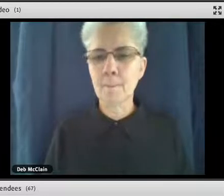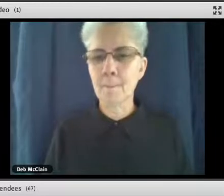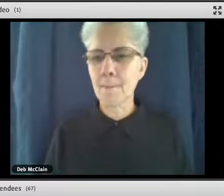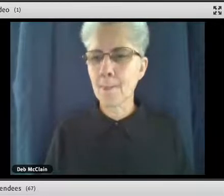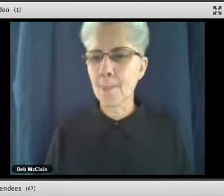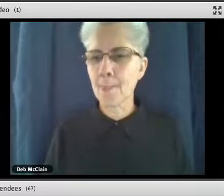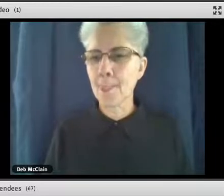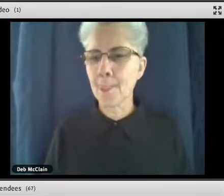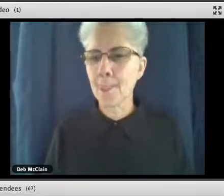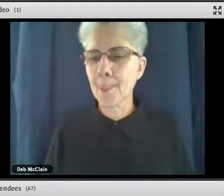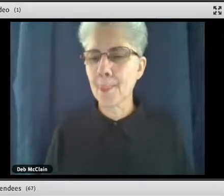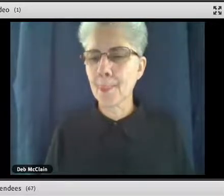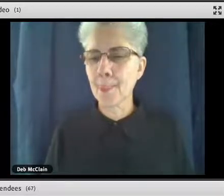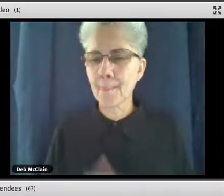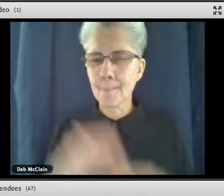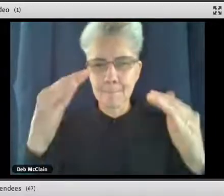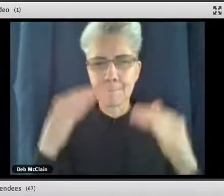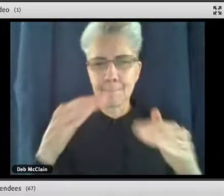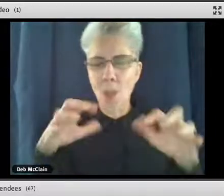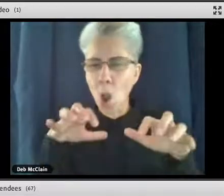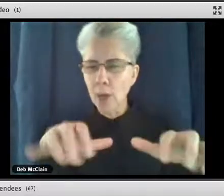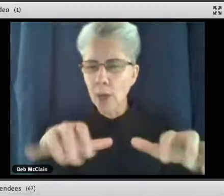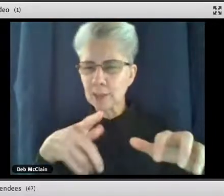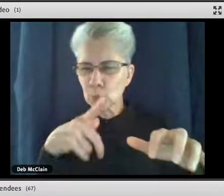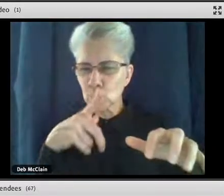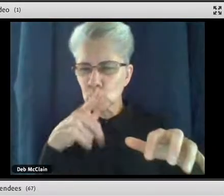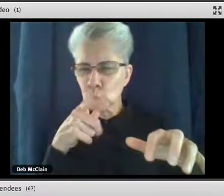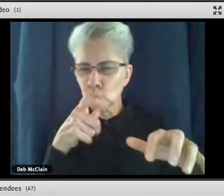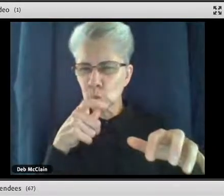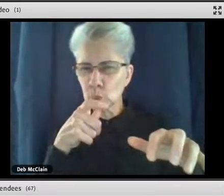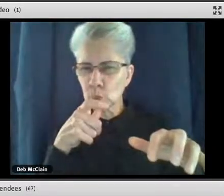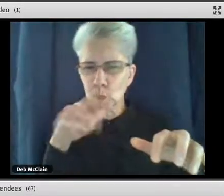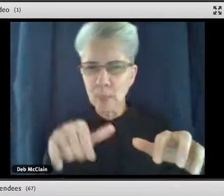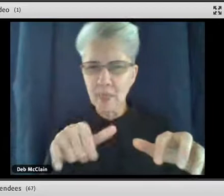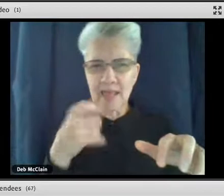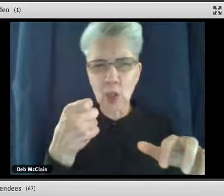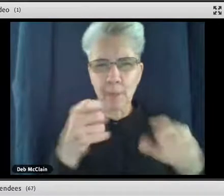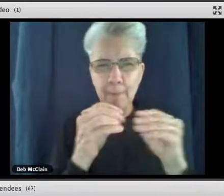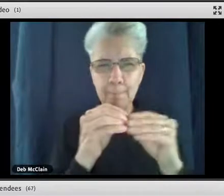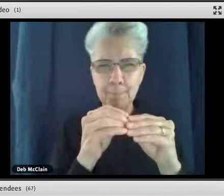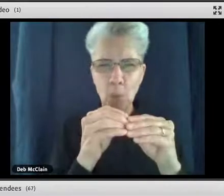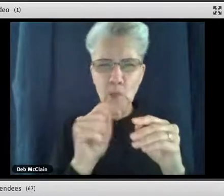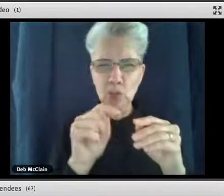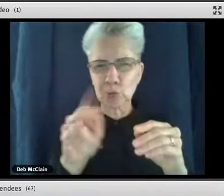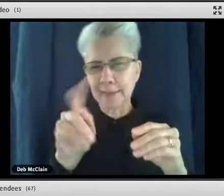Okay, excellent, excellent. Okay, let's move on to audience.